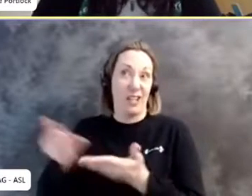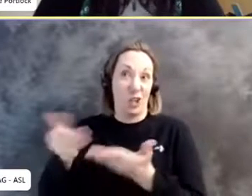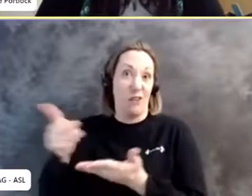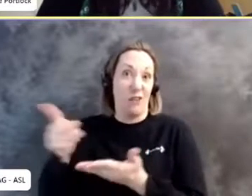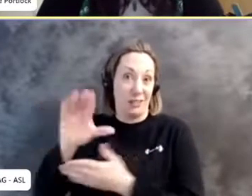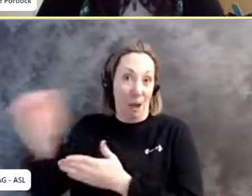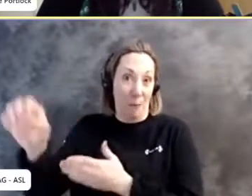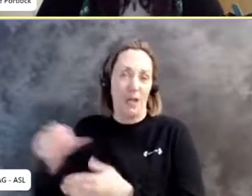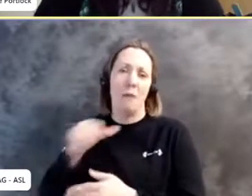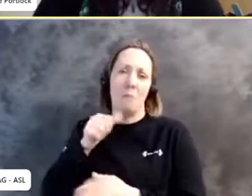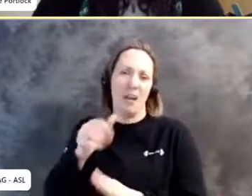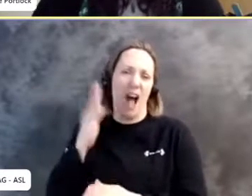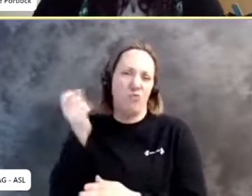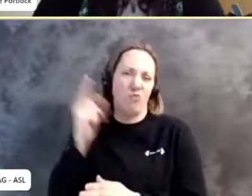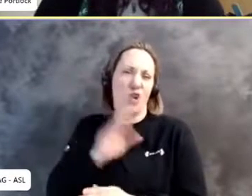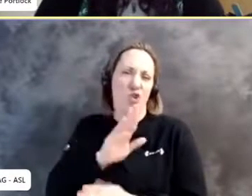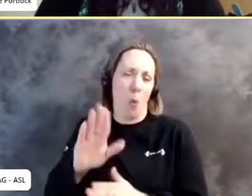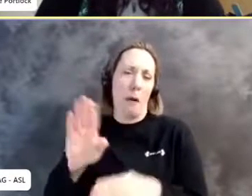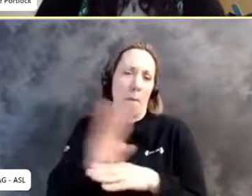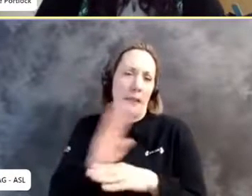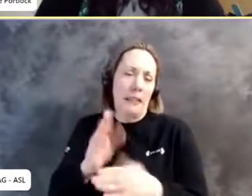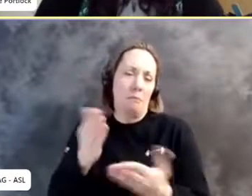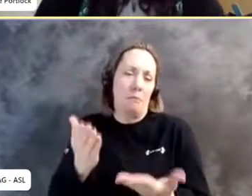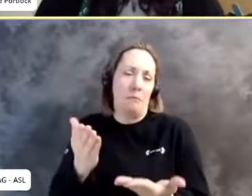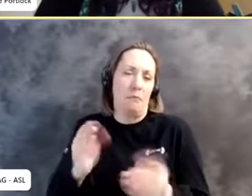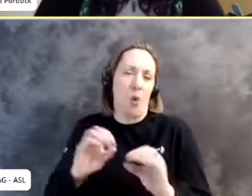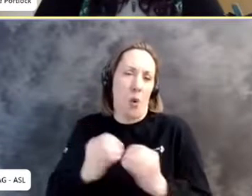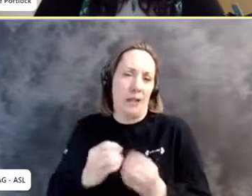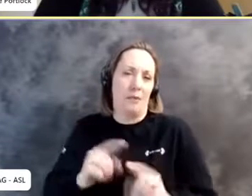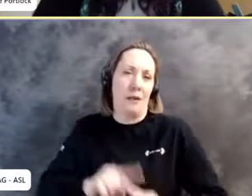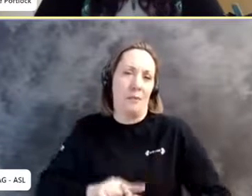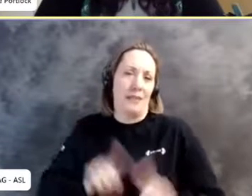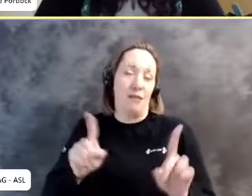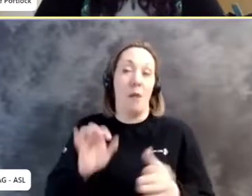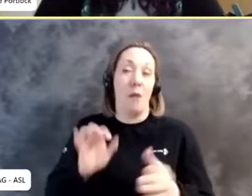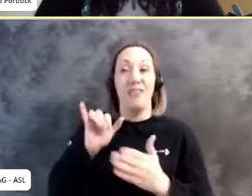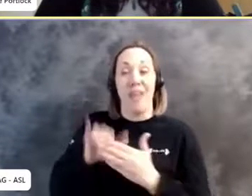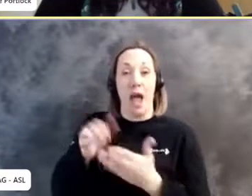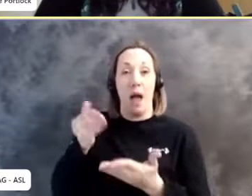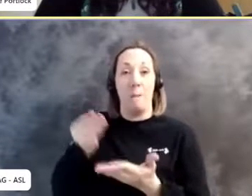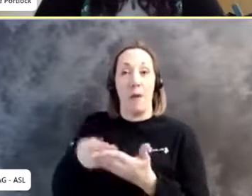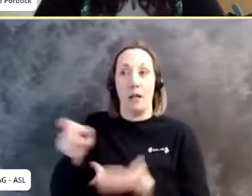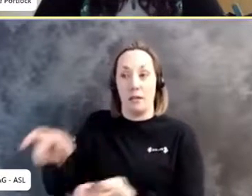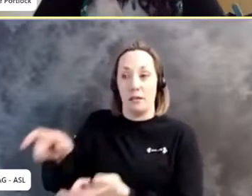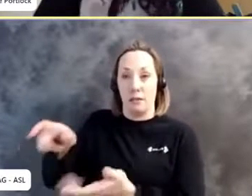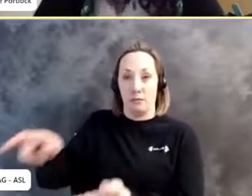small budget in the context of my business because it's a financial services company, but I'm not speaking for yours